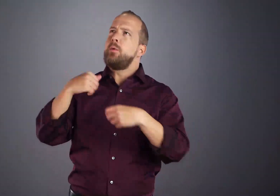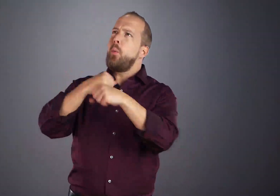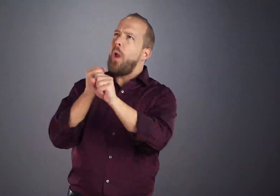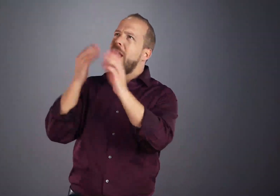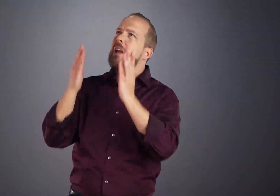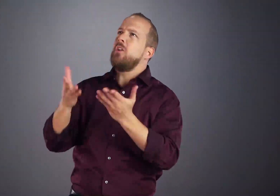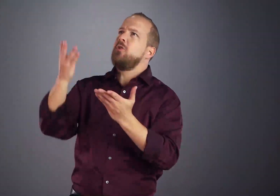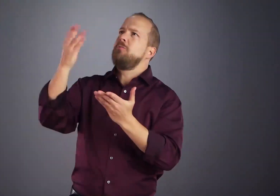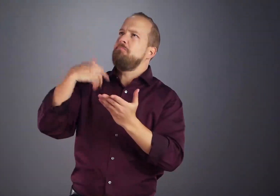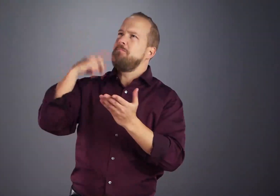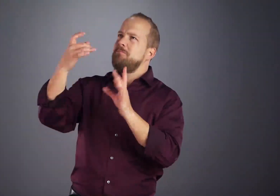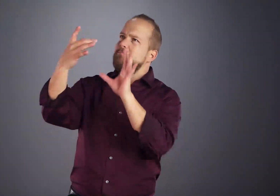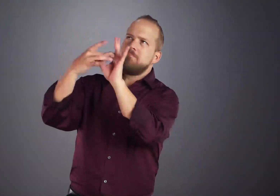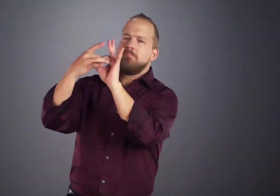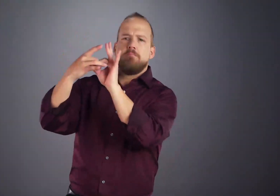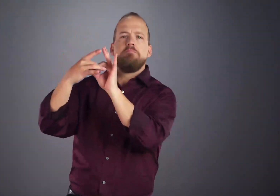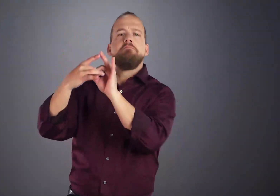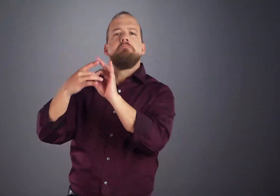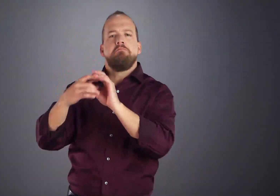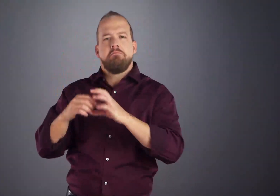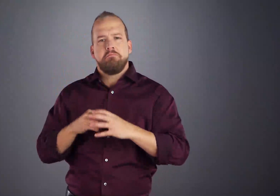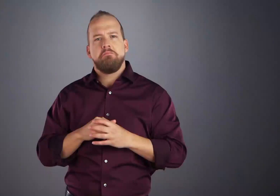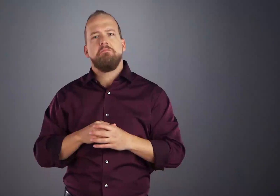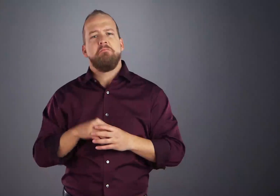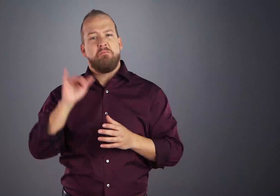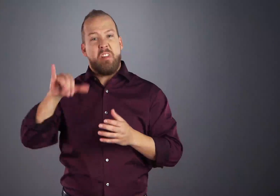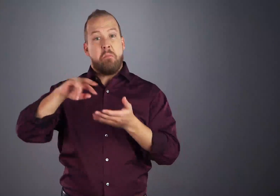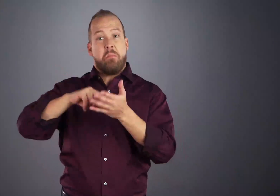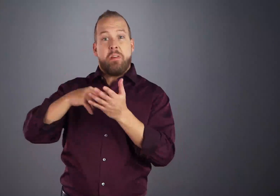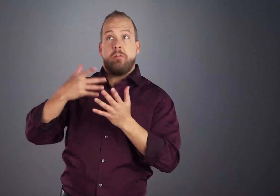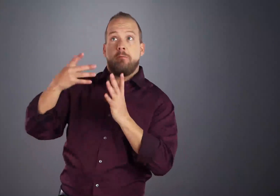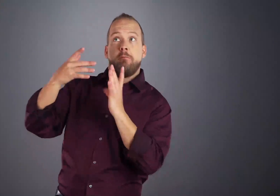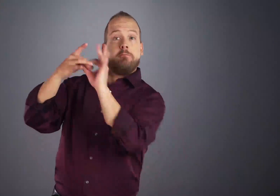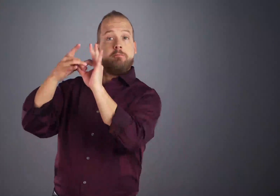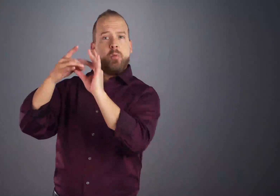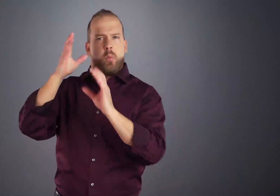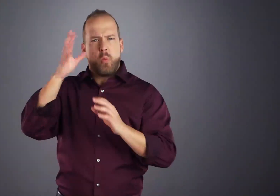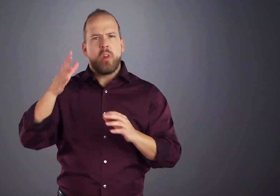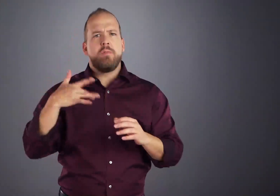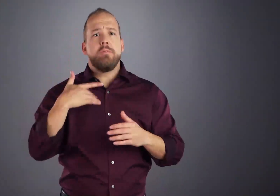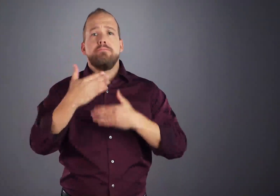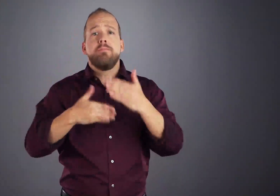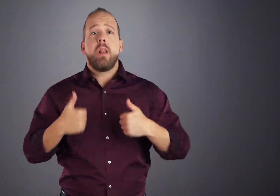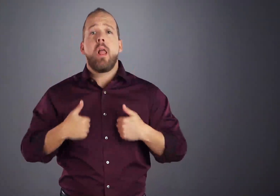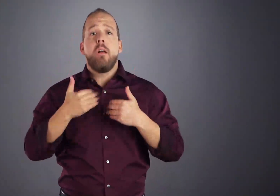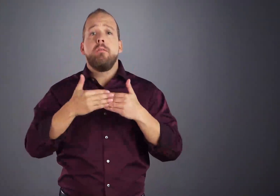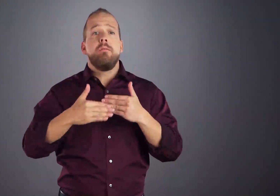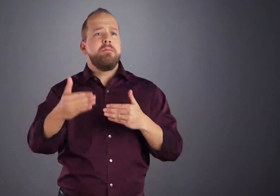that I would have the elements of a way of living which answered all my problems.